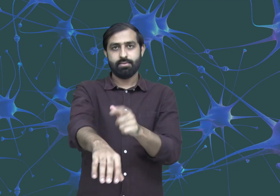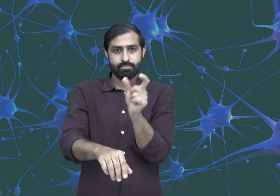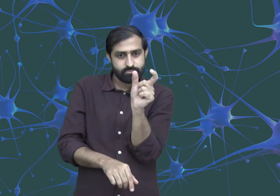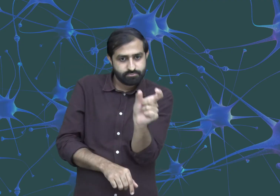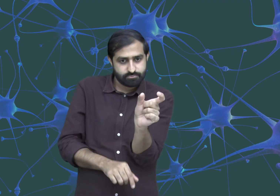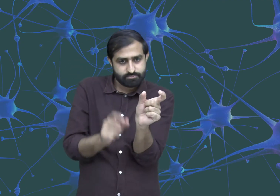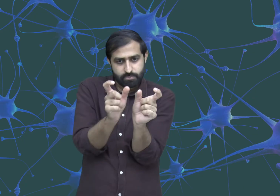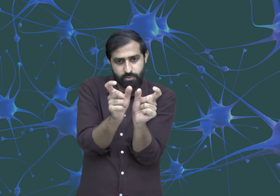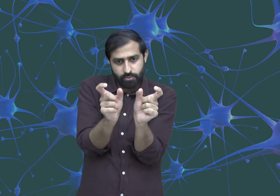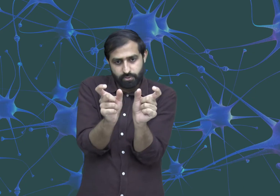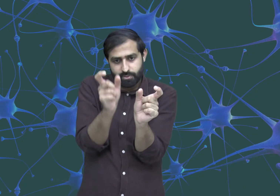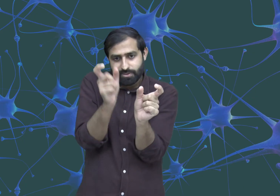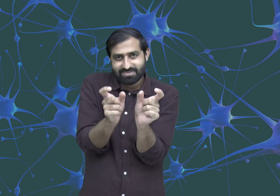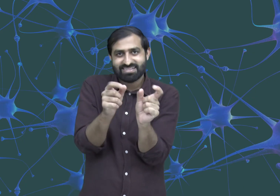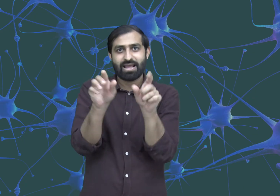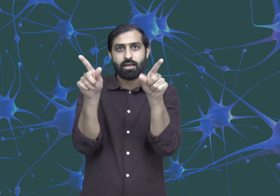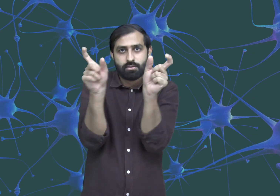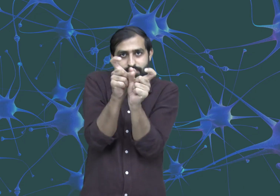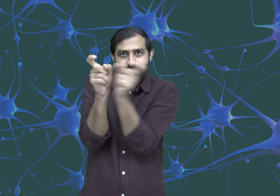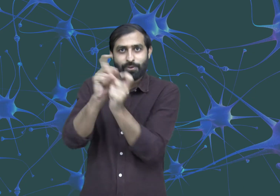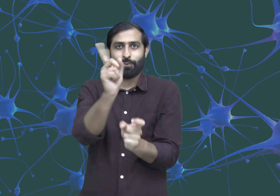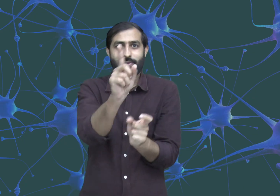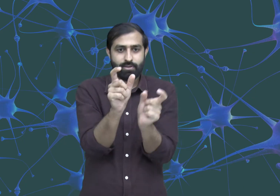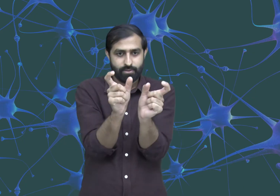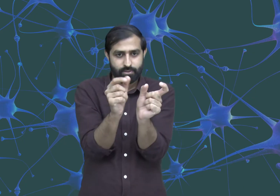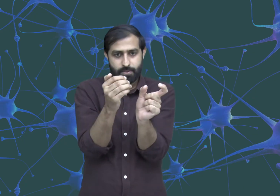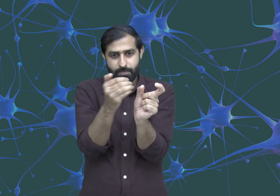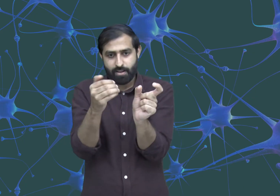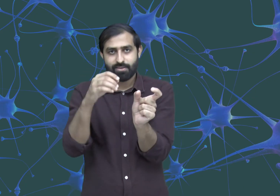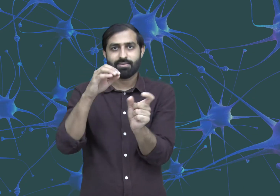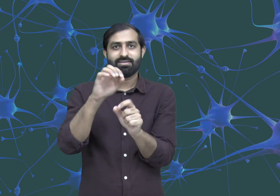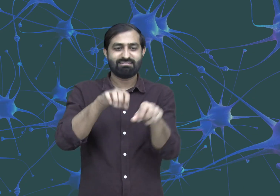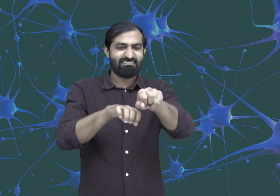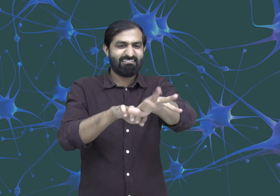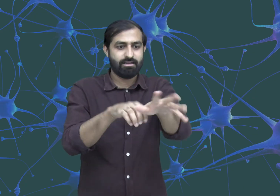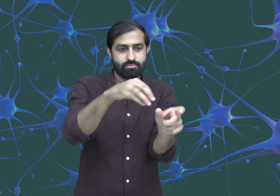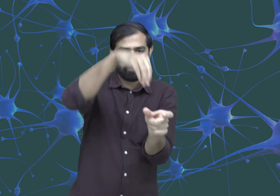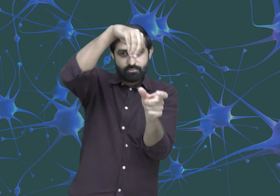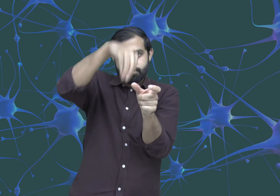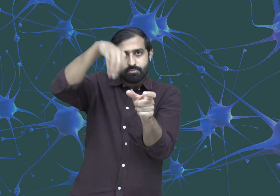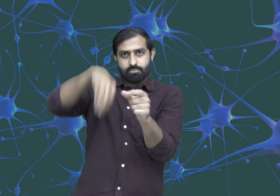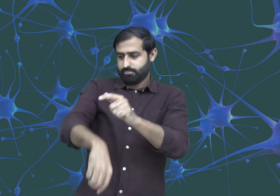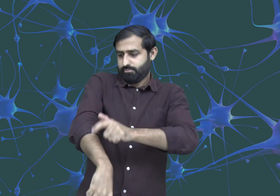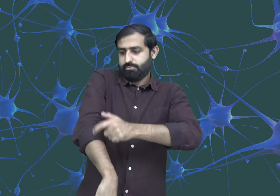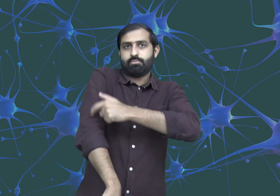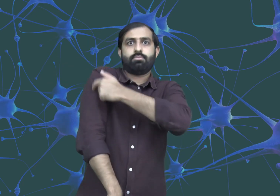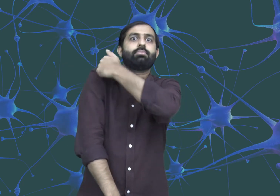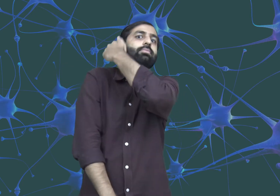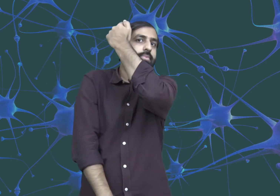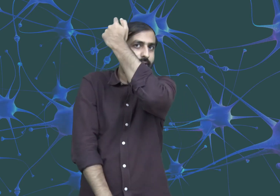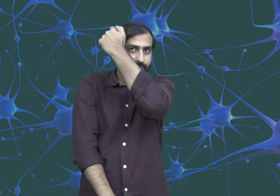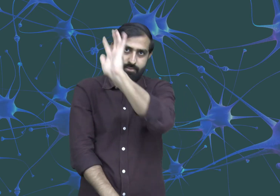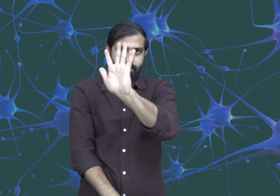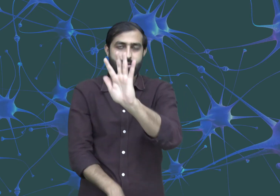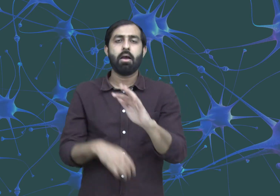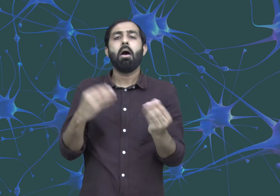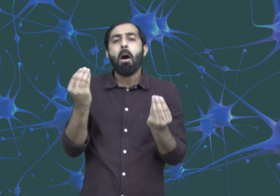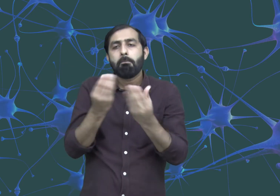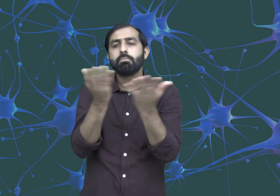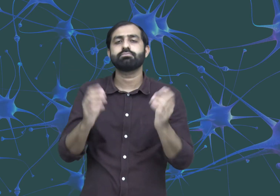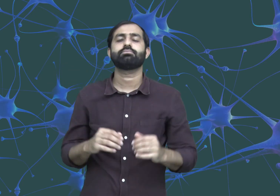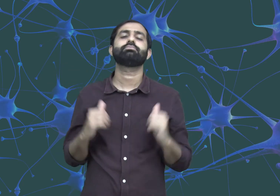and complicated network of nervous system with nucleus, dendrites, axon and connective tissues